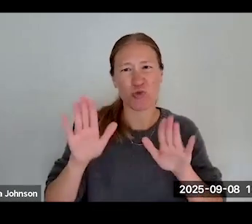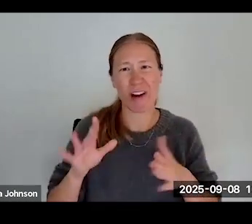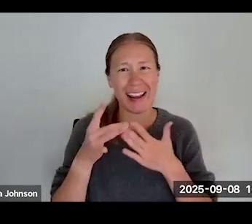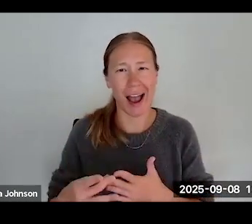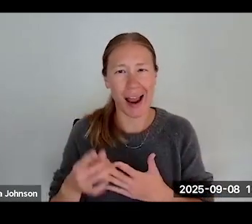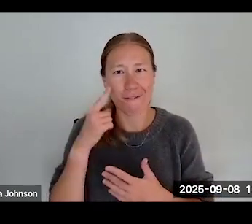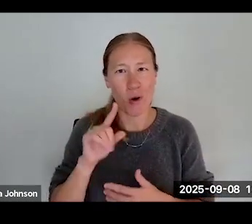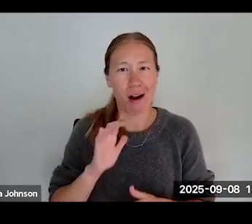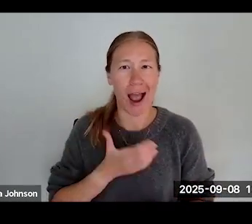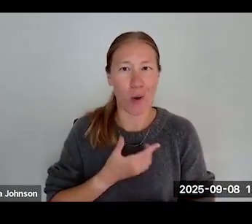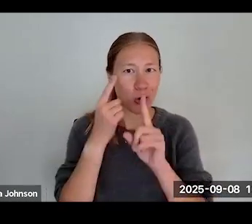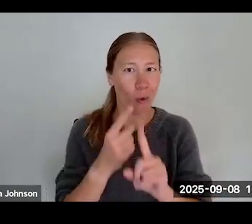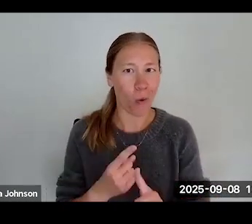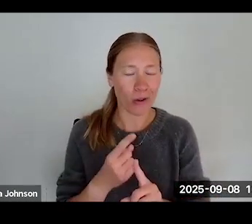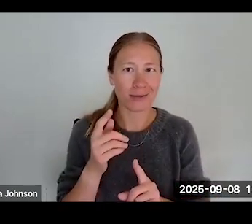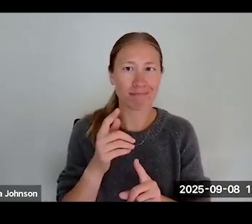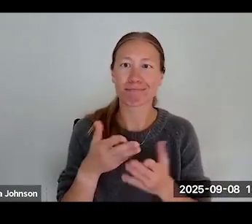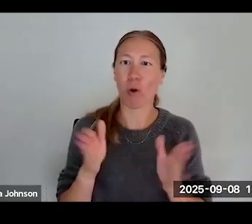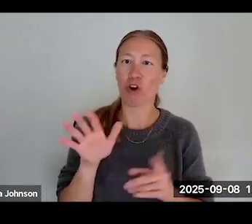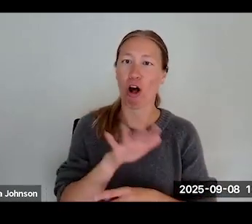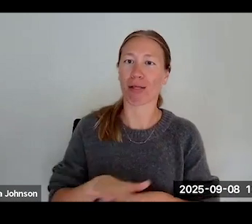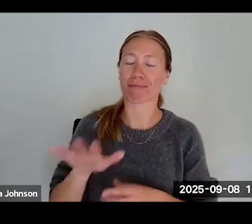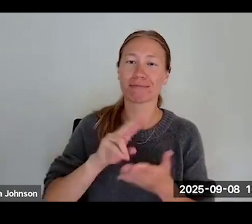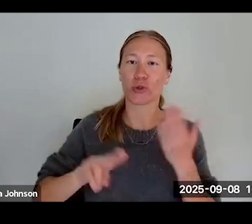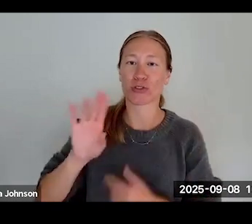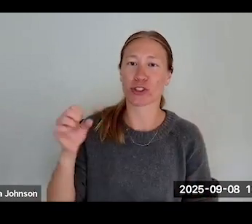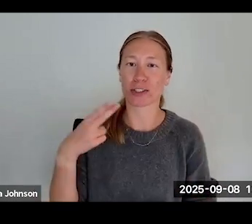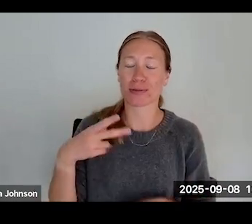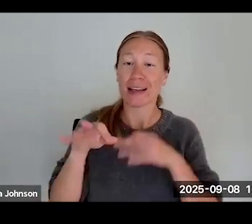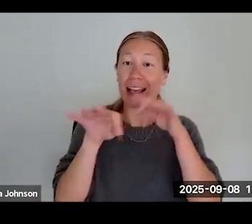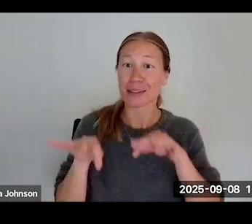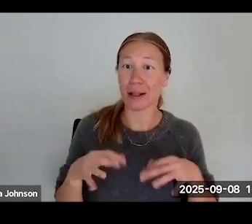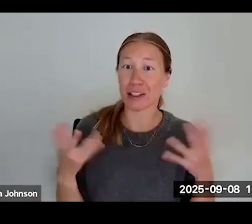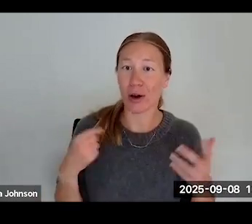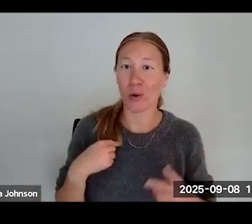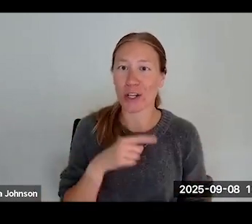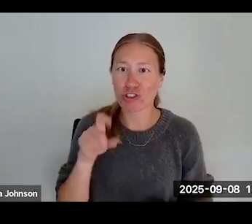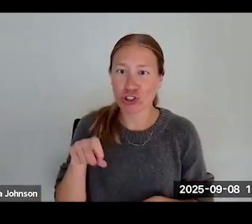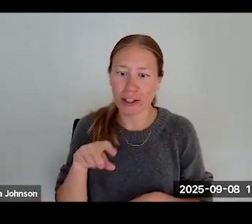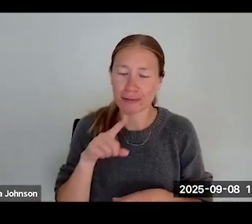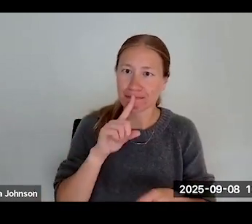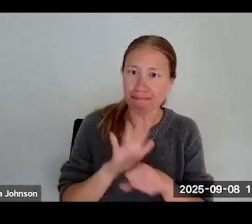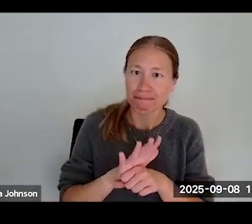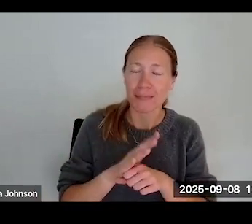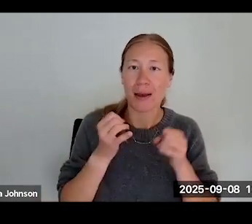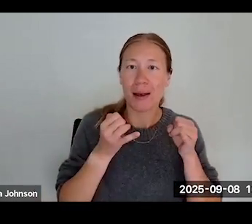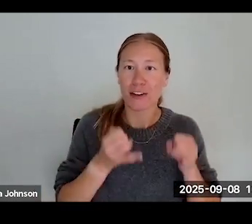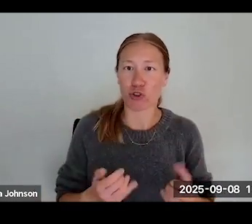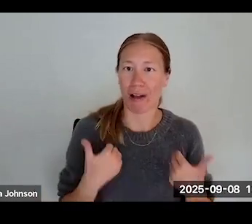as an institution actually. So it spells out that we should ensure that individuals with disabilities can use our web content